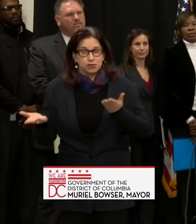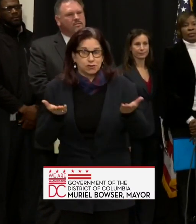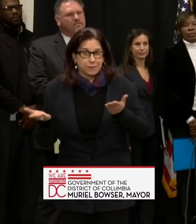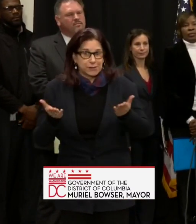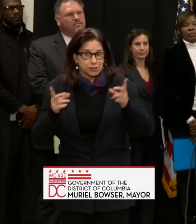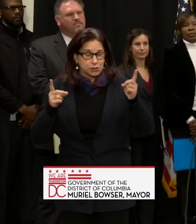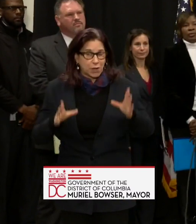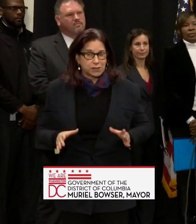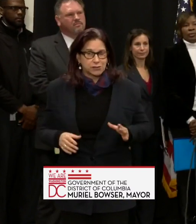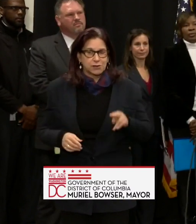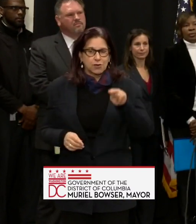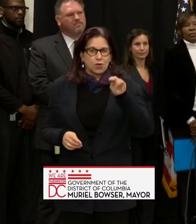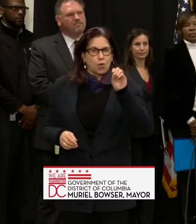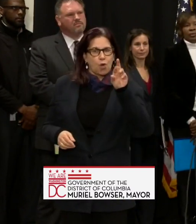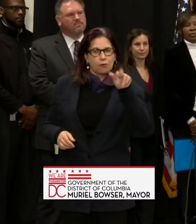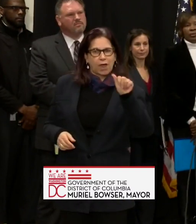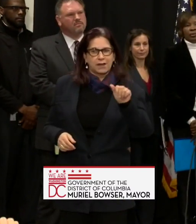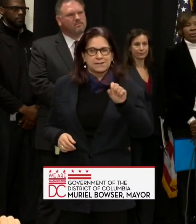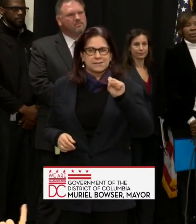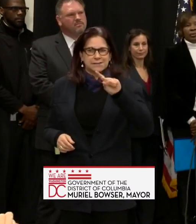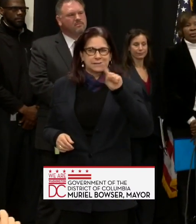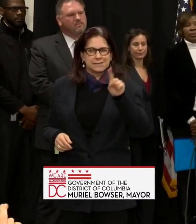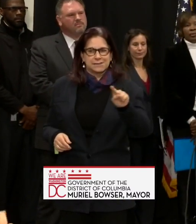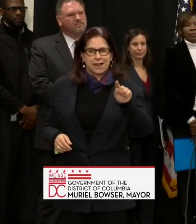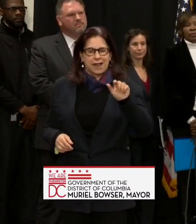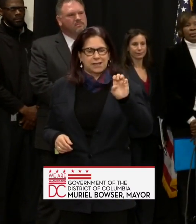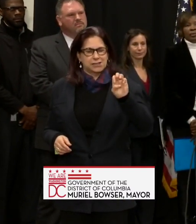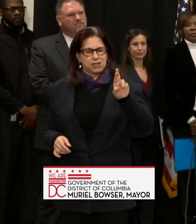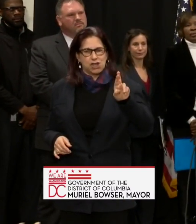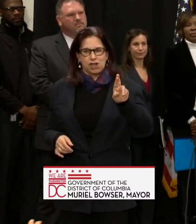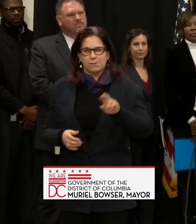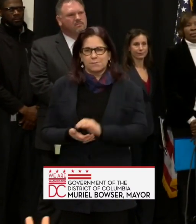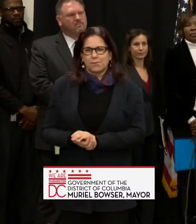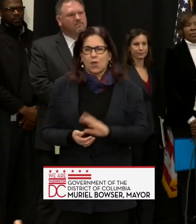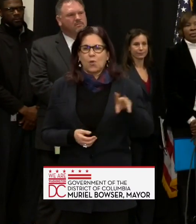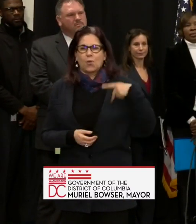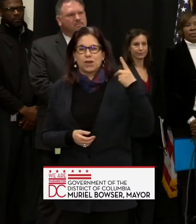ALSO, THE D.C. NATIONAL GUARD IS REPRESENTED HERE AS WELL AS THE